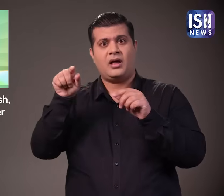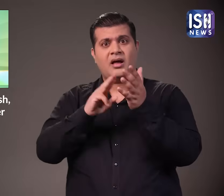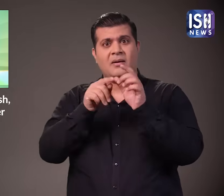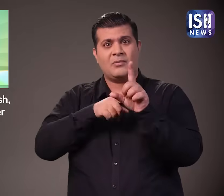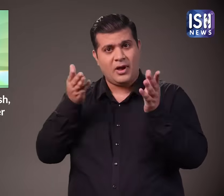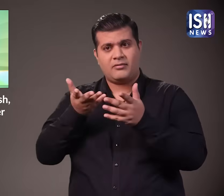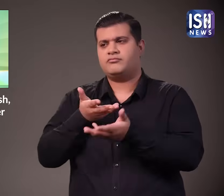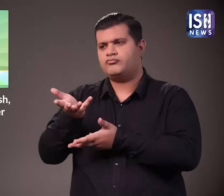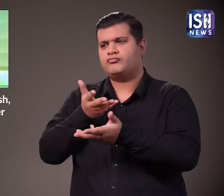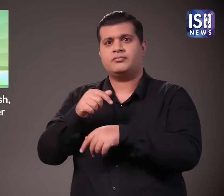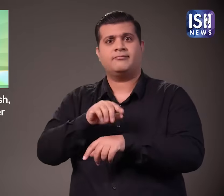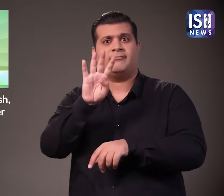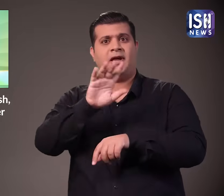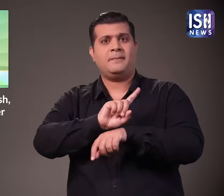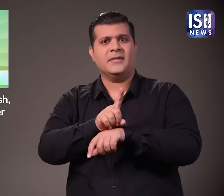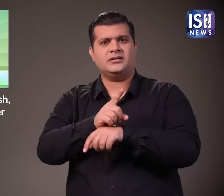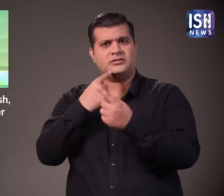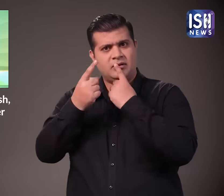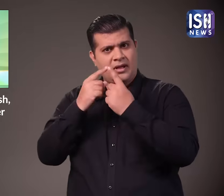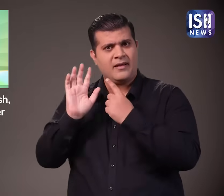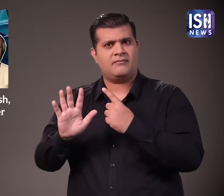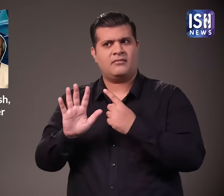During the summit, PM Modi had a 45-minute meeting with Yunus.